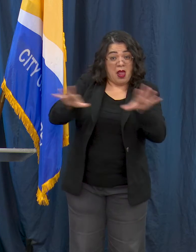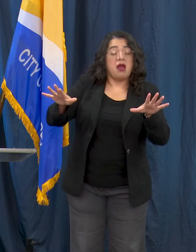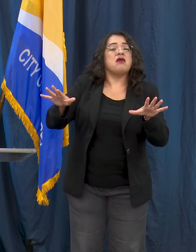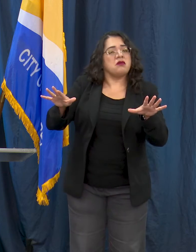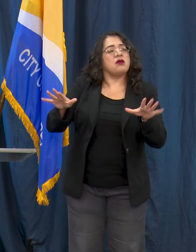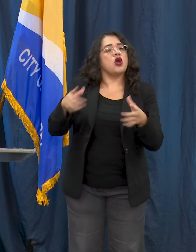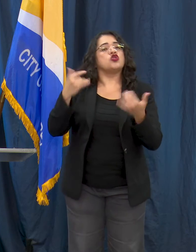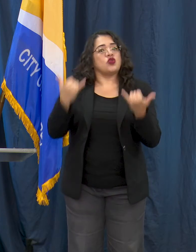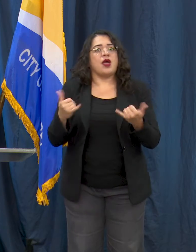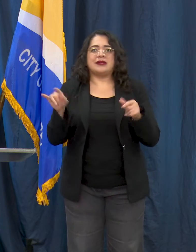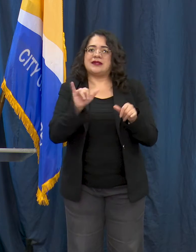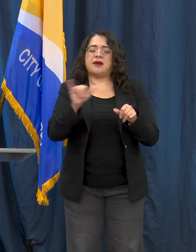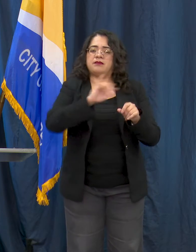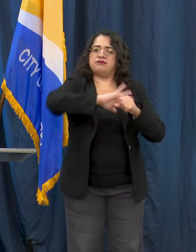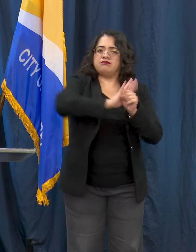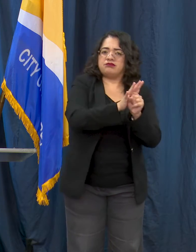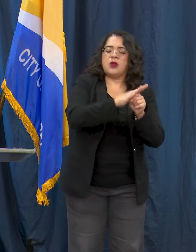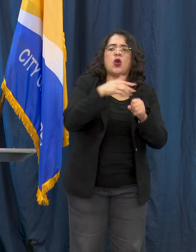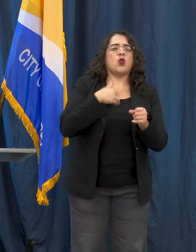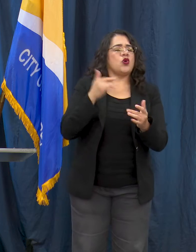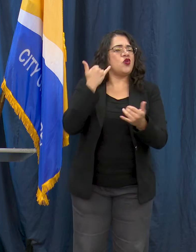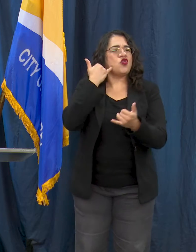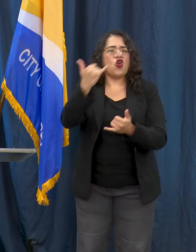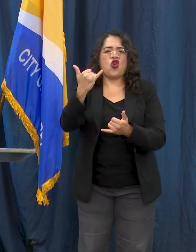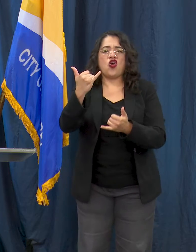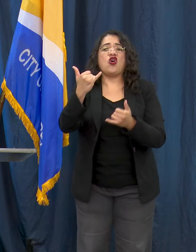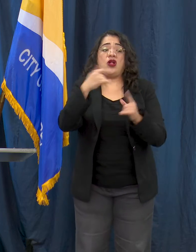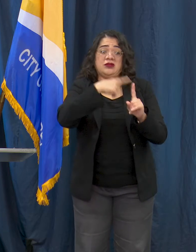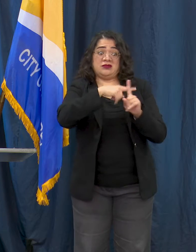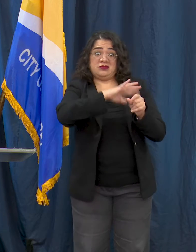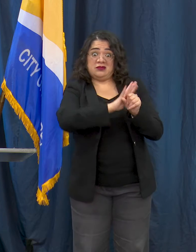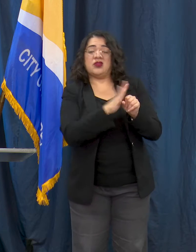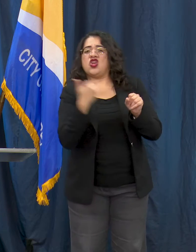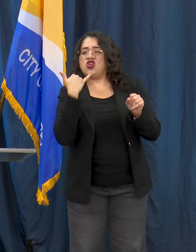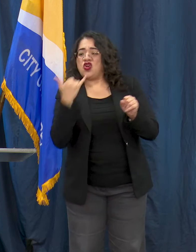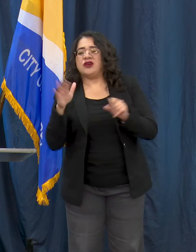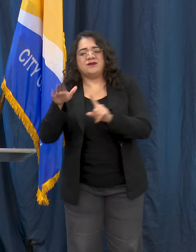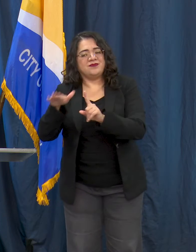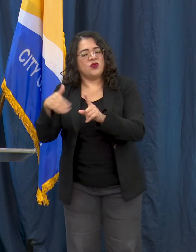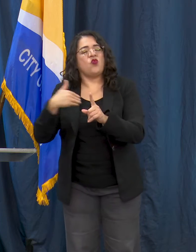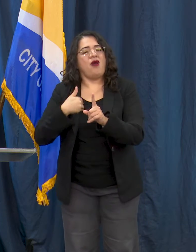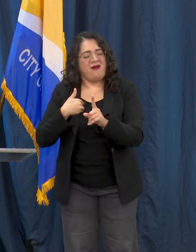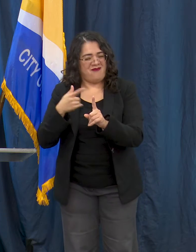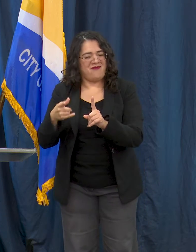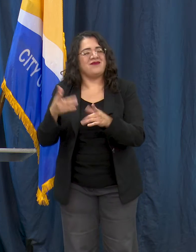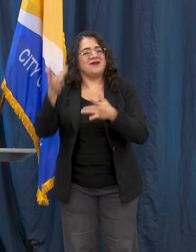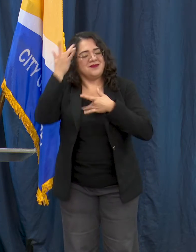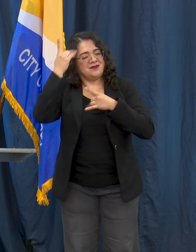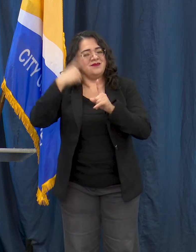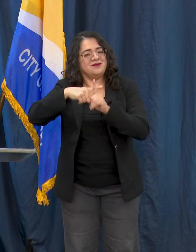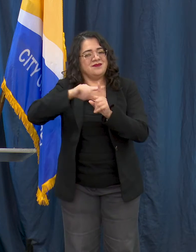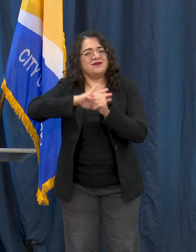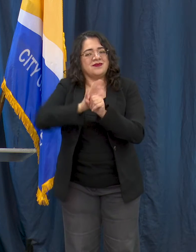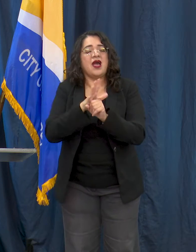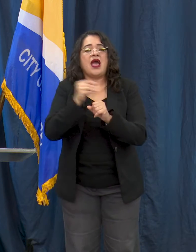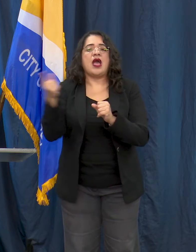with them to recall everyone with whom they have had close contact with while they've been infectious. Then, the health department staff begins